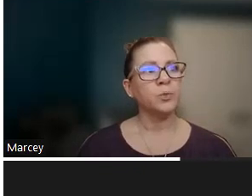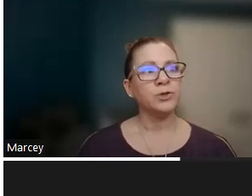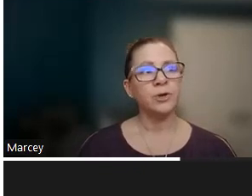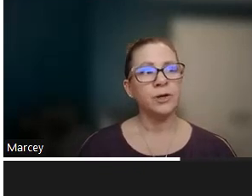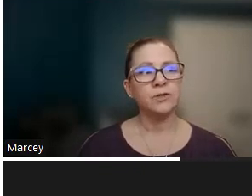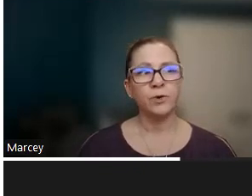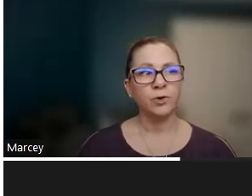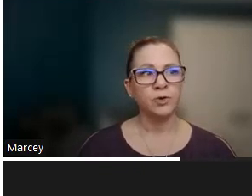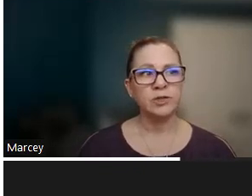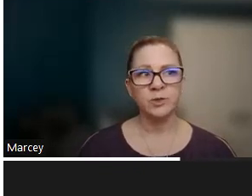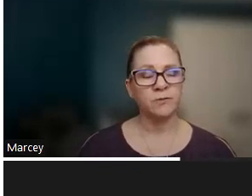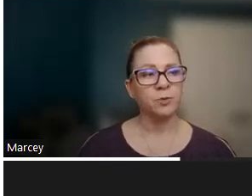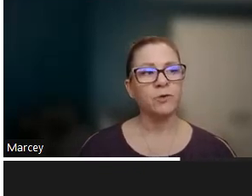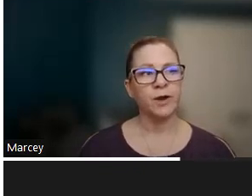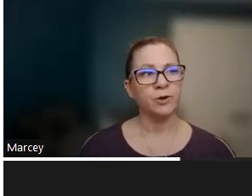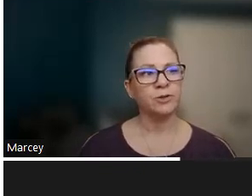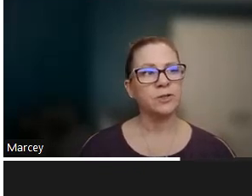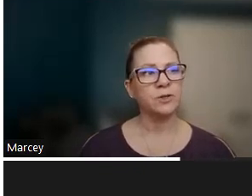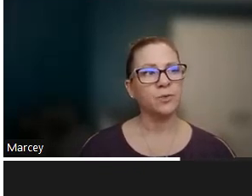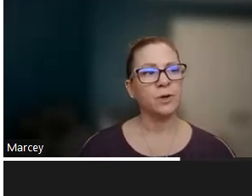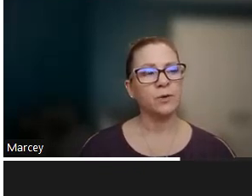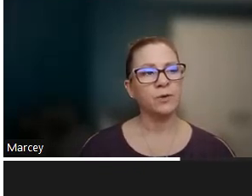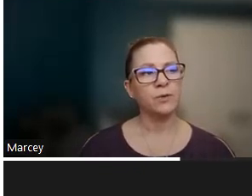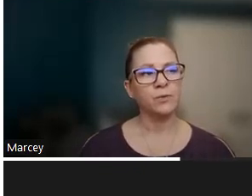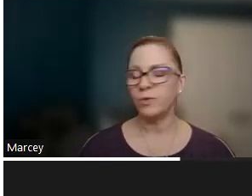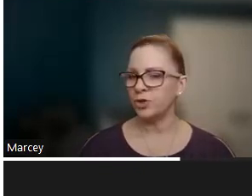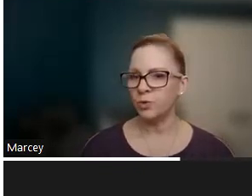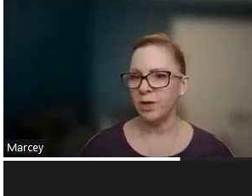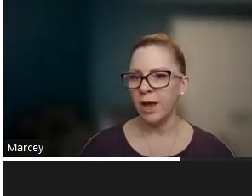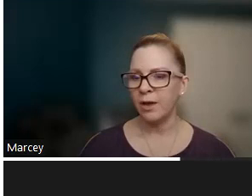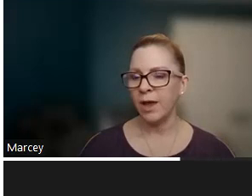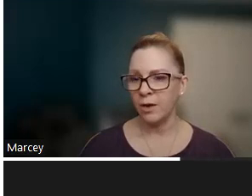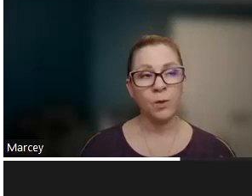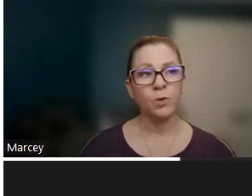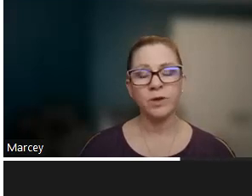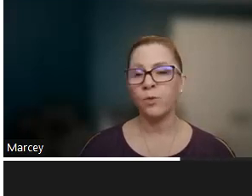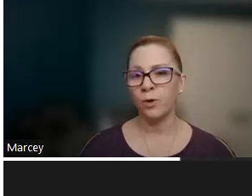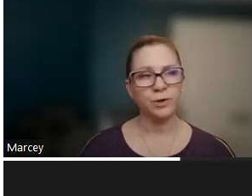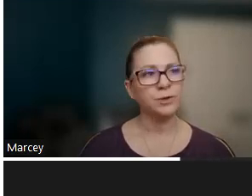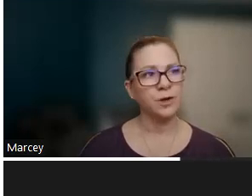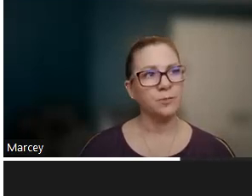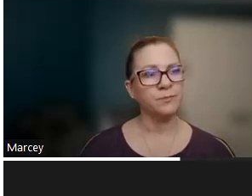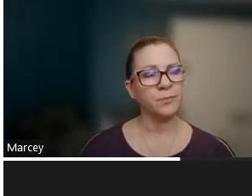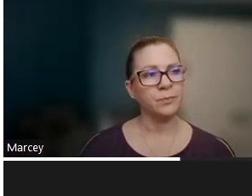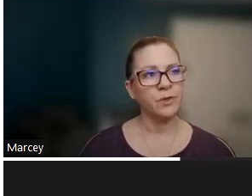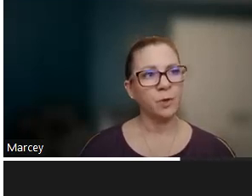GRANT OPPORTUNITIES FOR CULTURALLY SPECIFIC PROVIDERS, WHICH WILL BE 8 WILL BE AWARDED